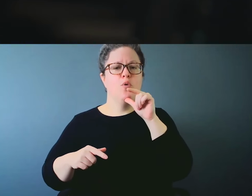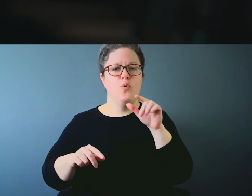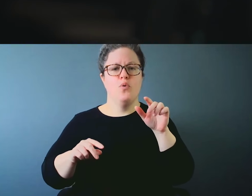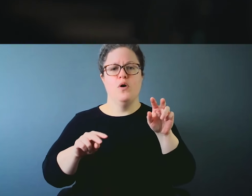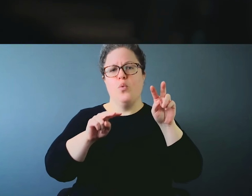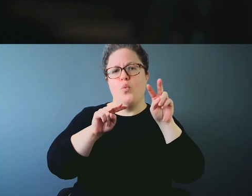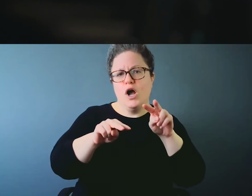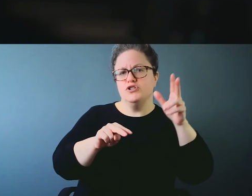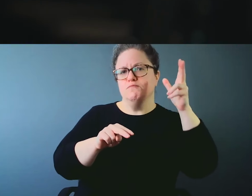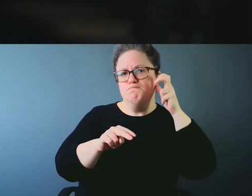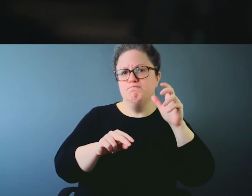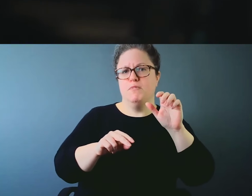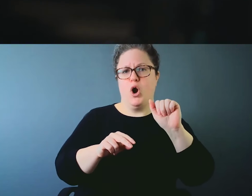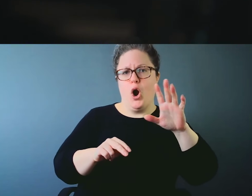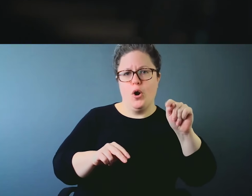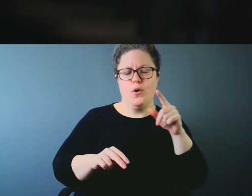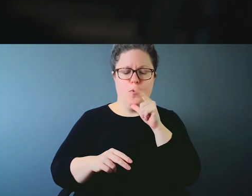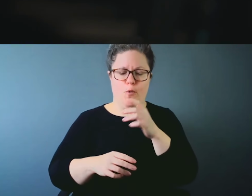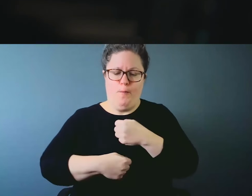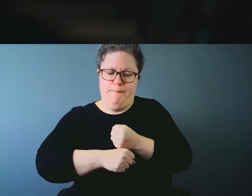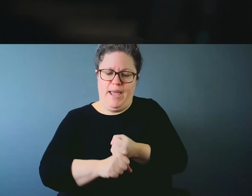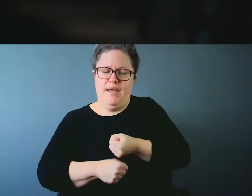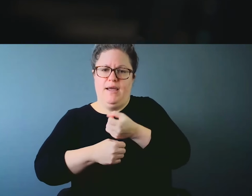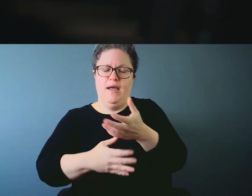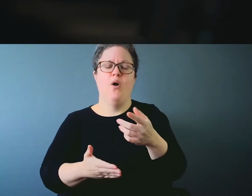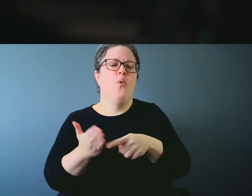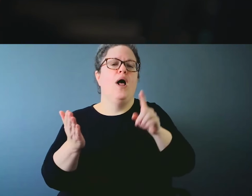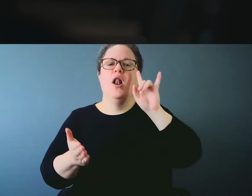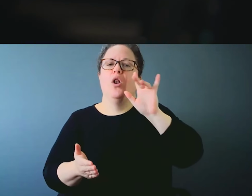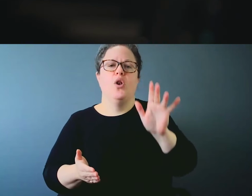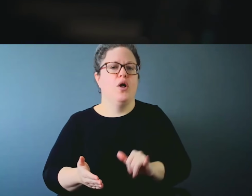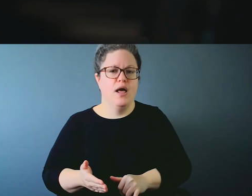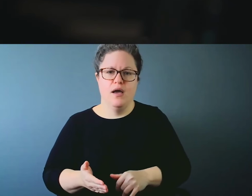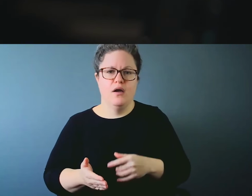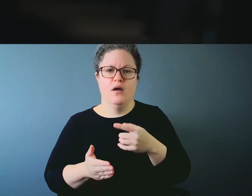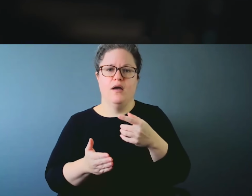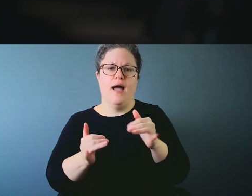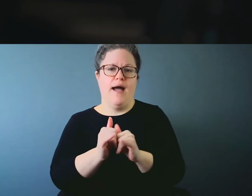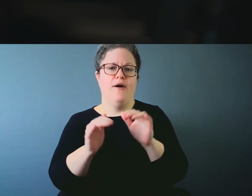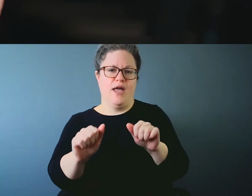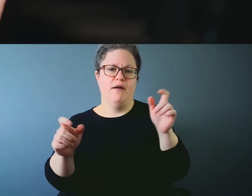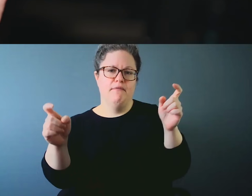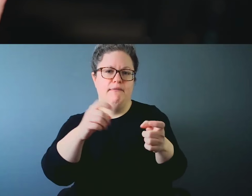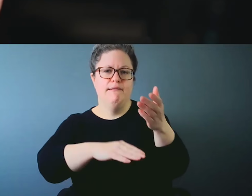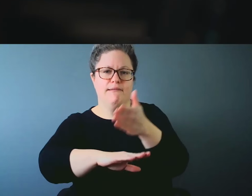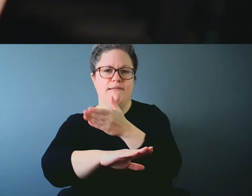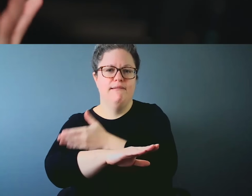that express art, and what that looks like and what that can be and how it really opens up the